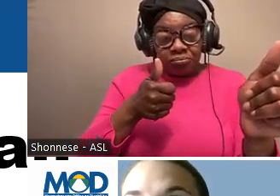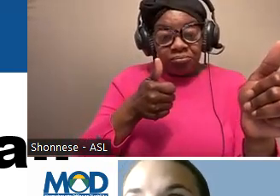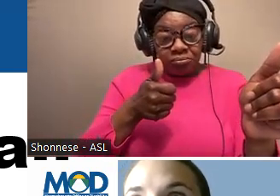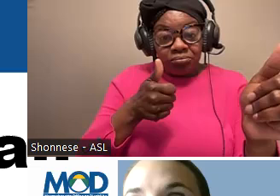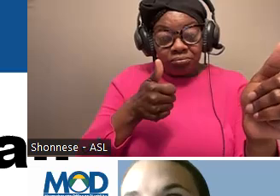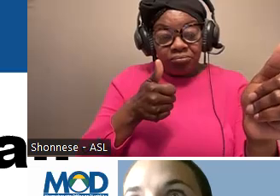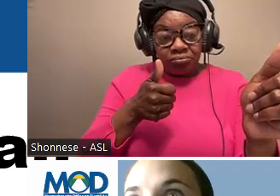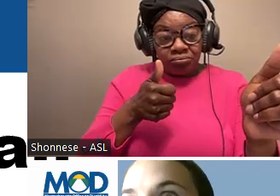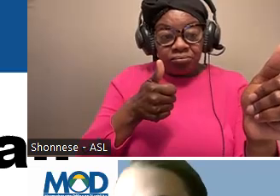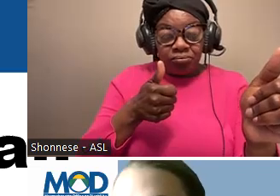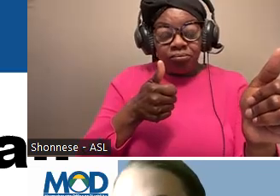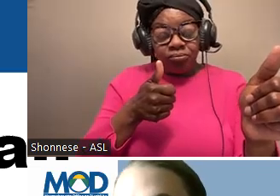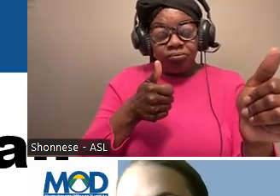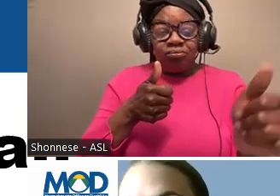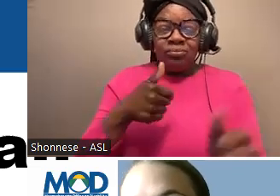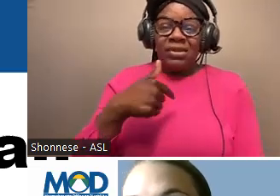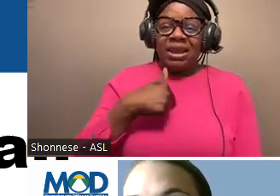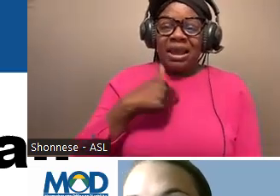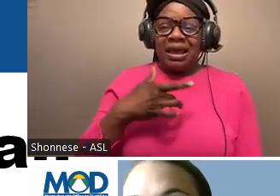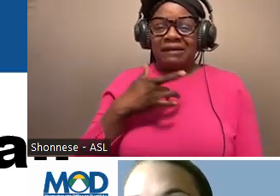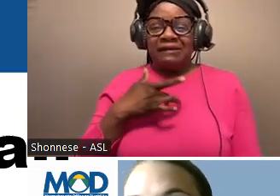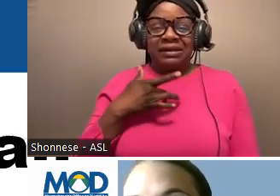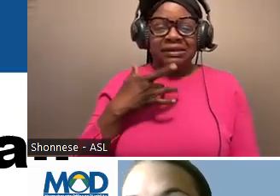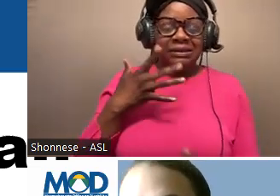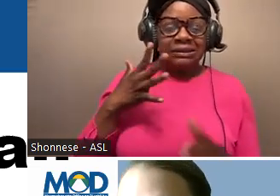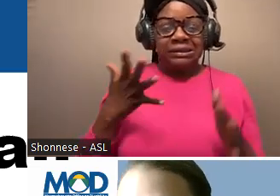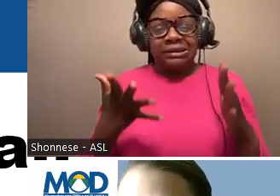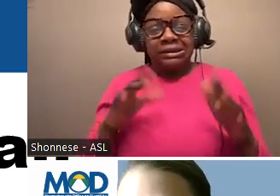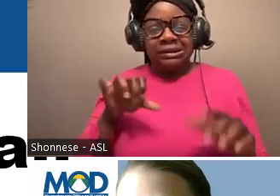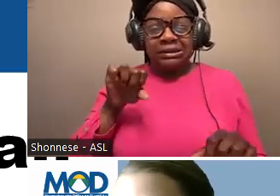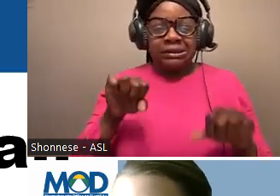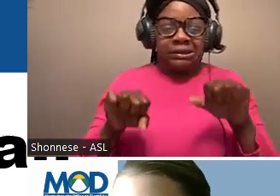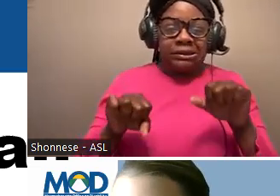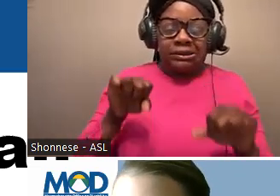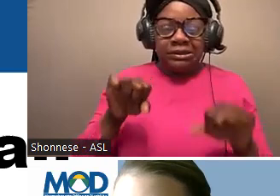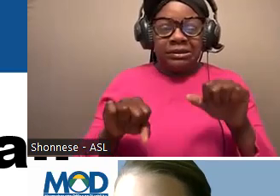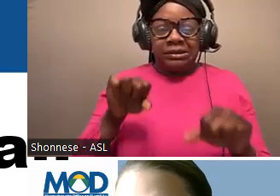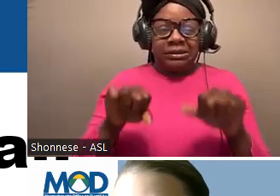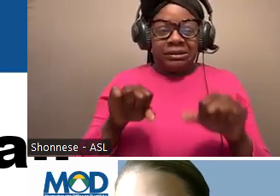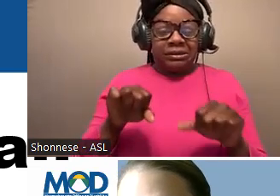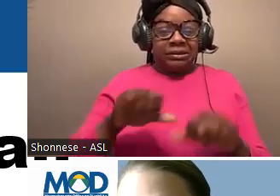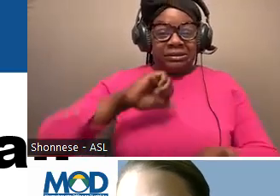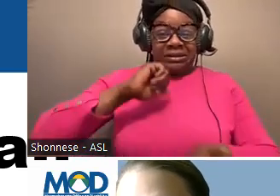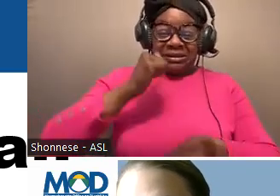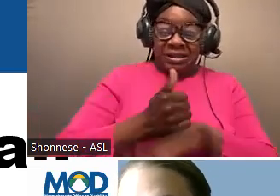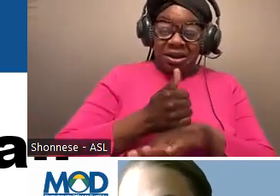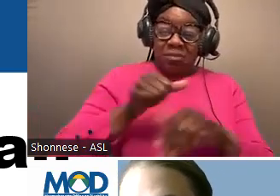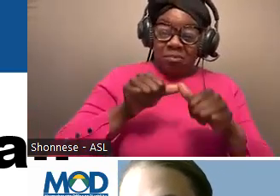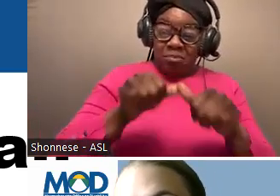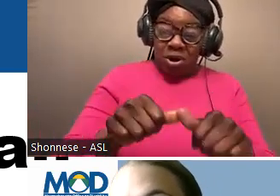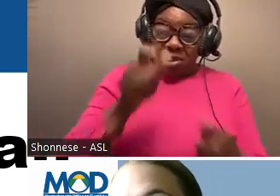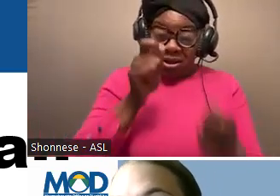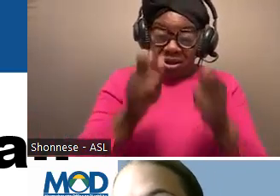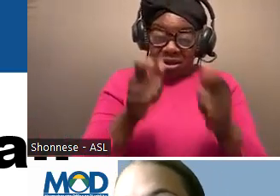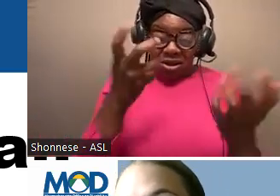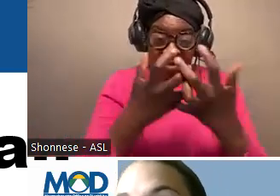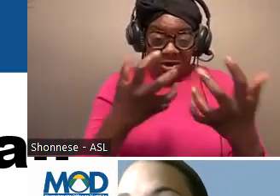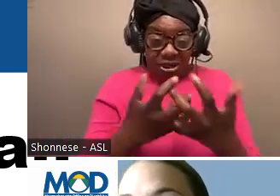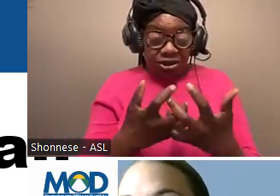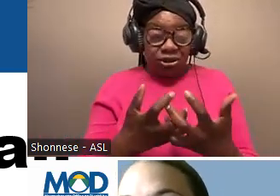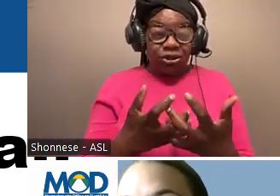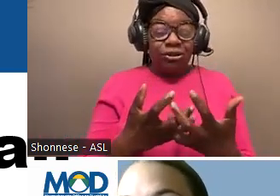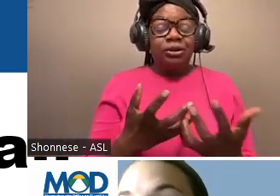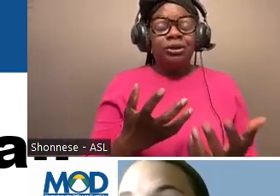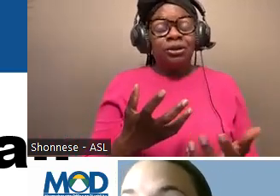I feel weary about making an accommodation permanent, where you know, both people's